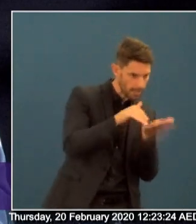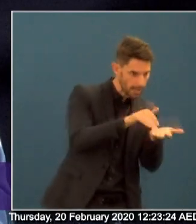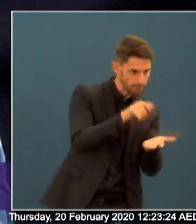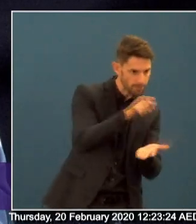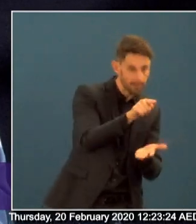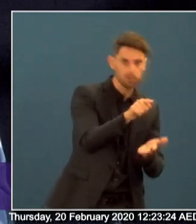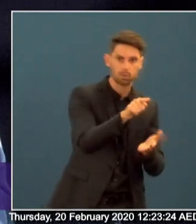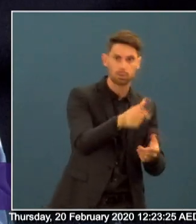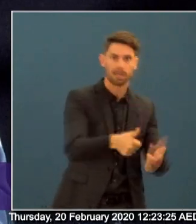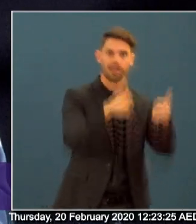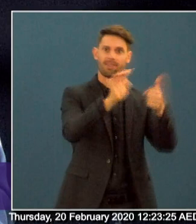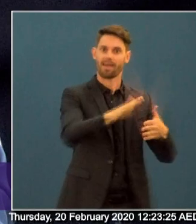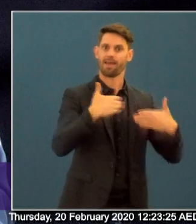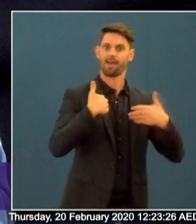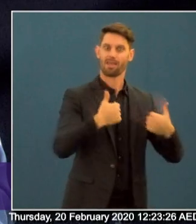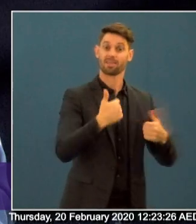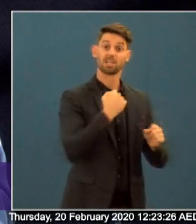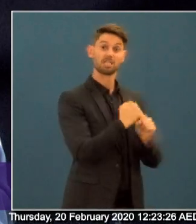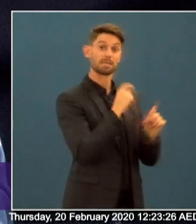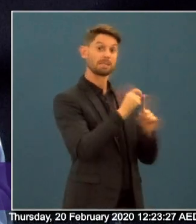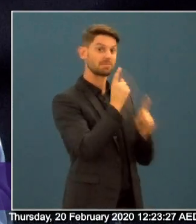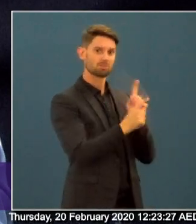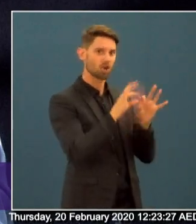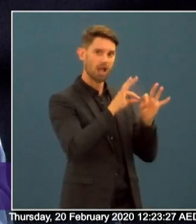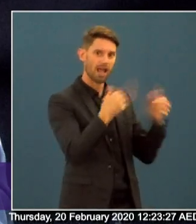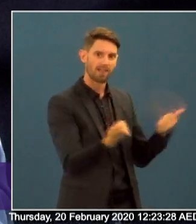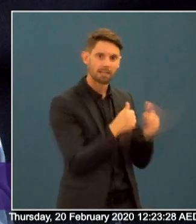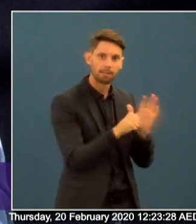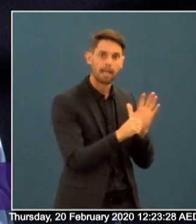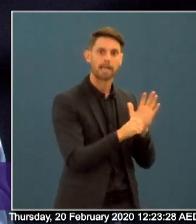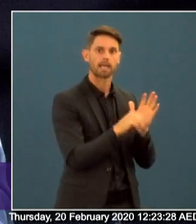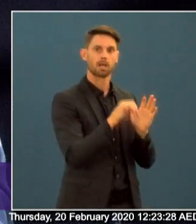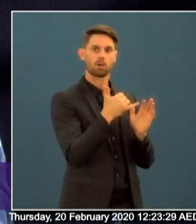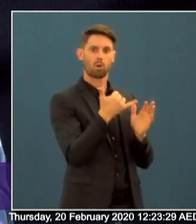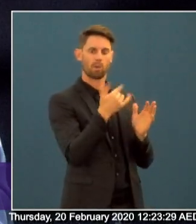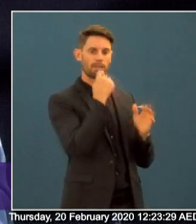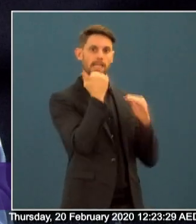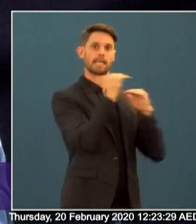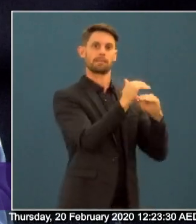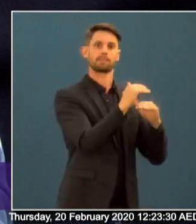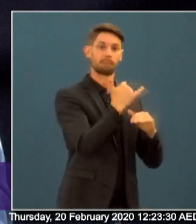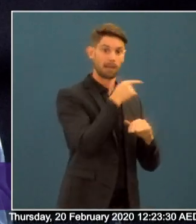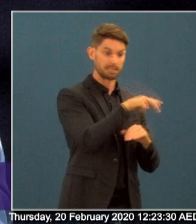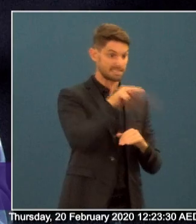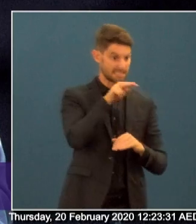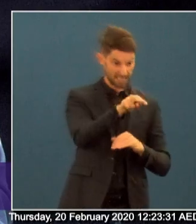to provide services, to address all of the relevant issues. It might just be that the first issue that's presenting itself,